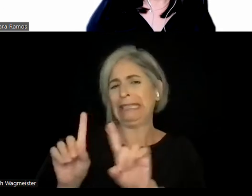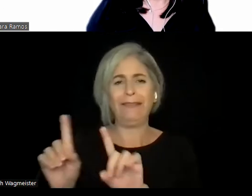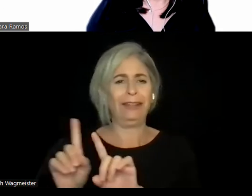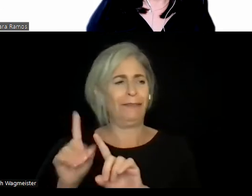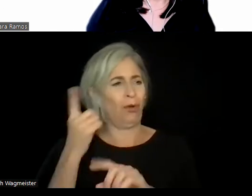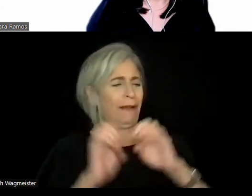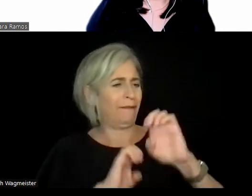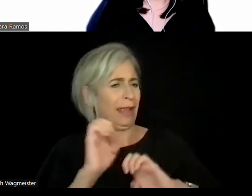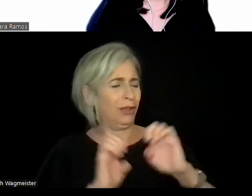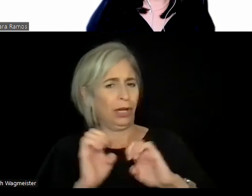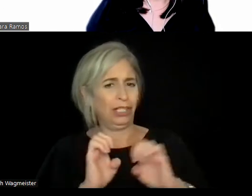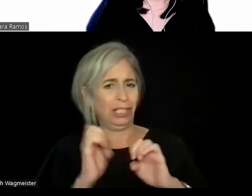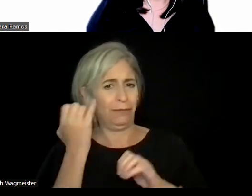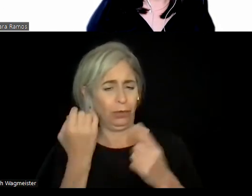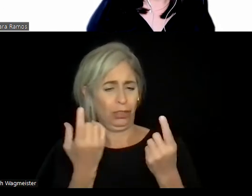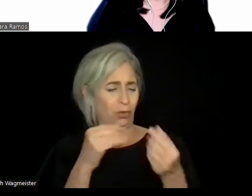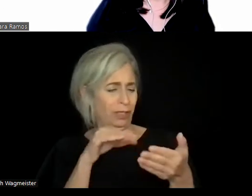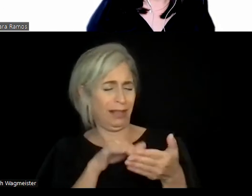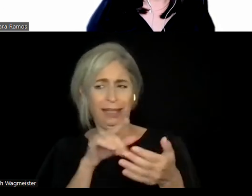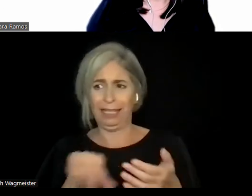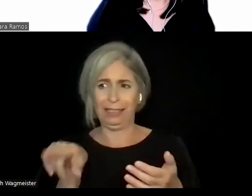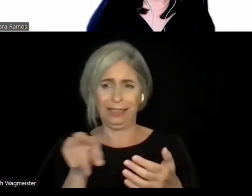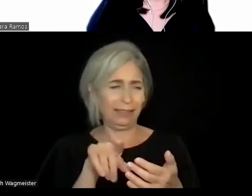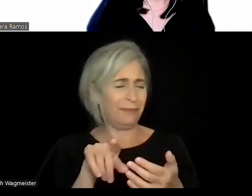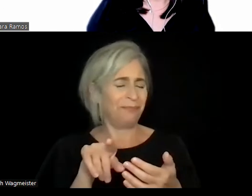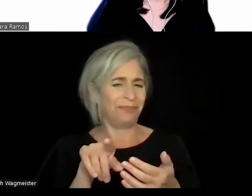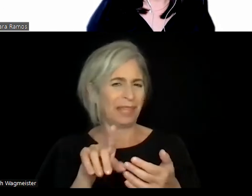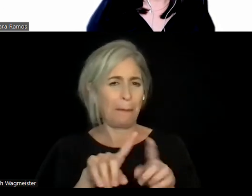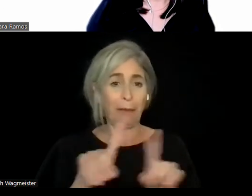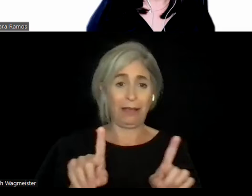using stereo ec